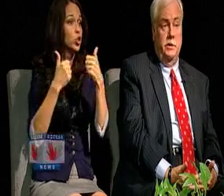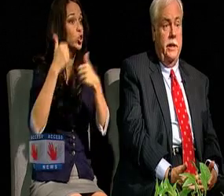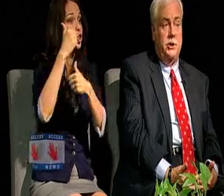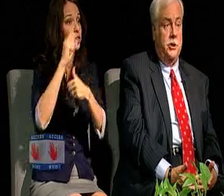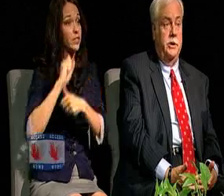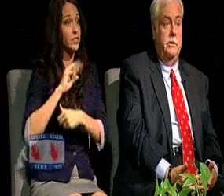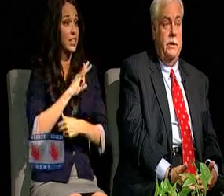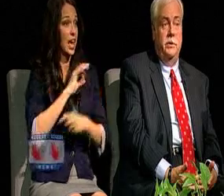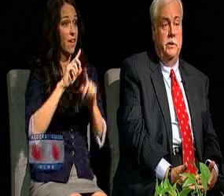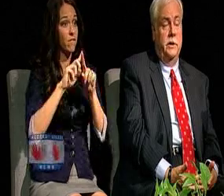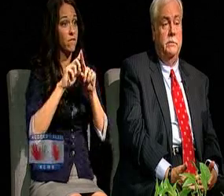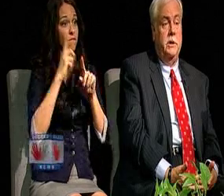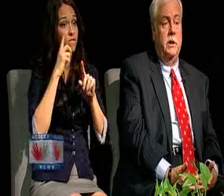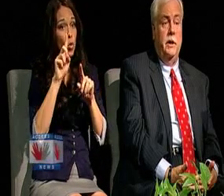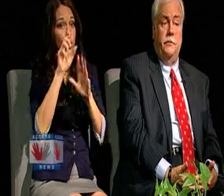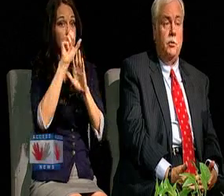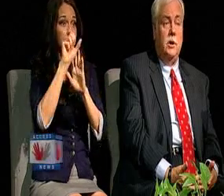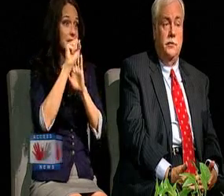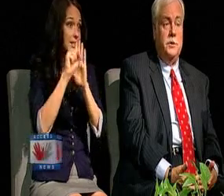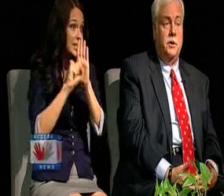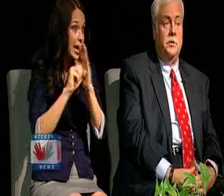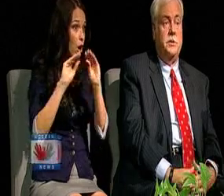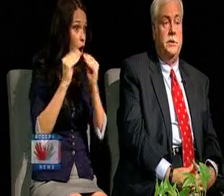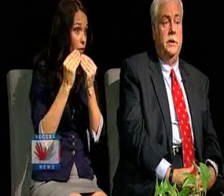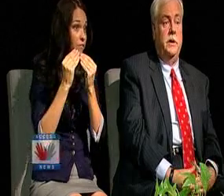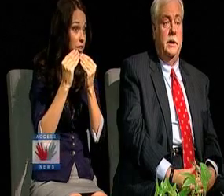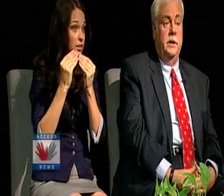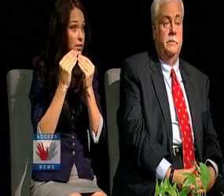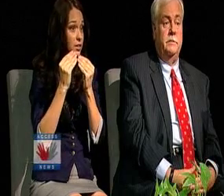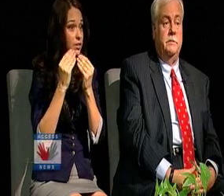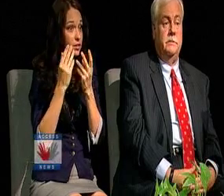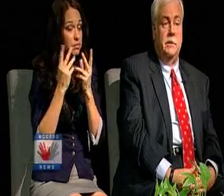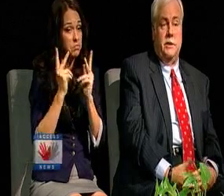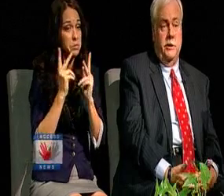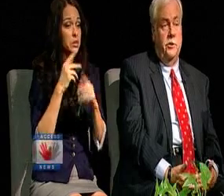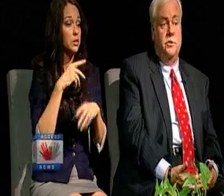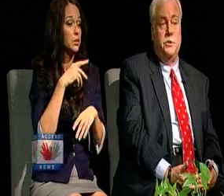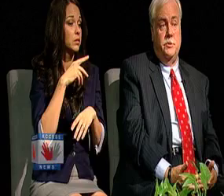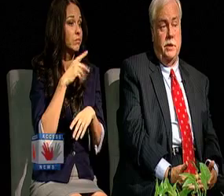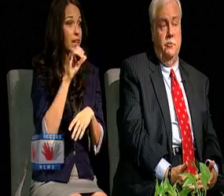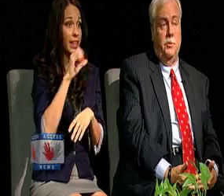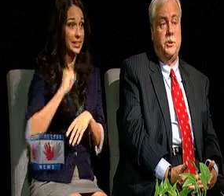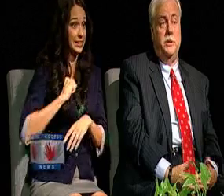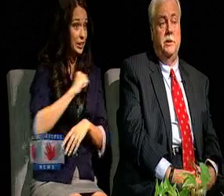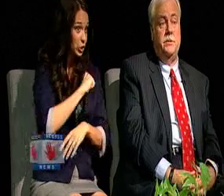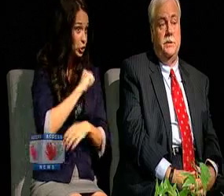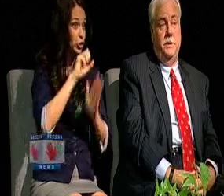and actually even federal office holders, like Senators and State Representatives,